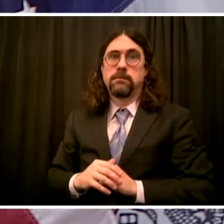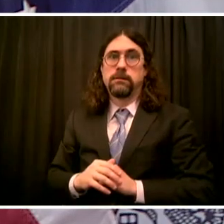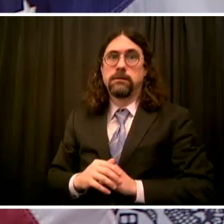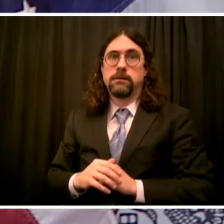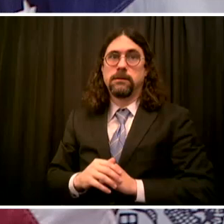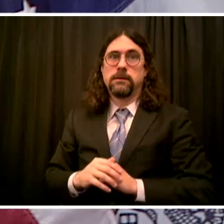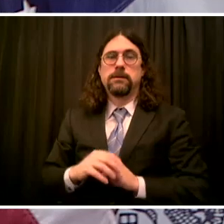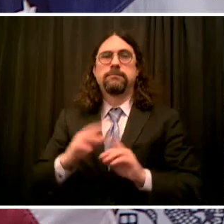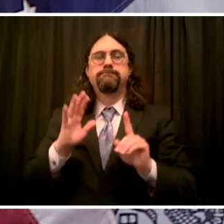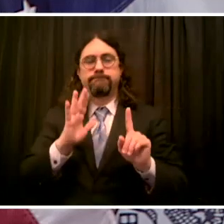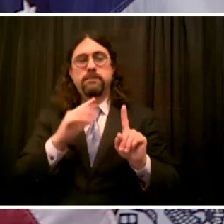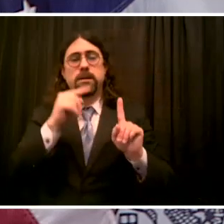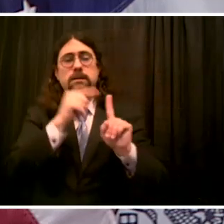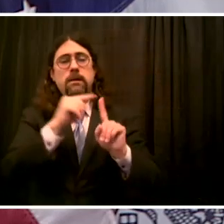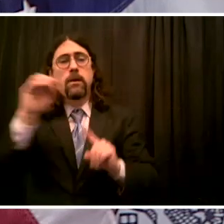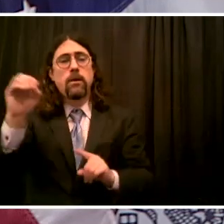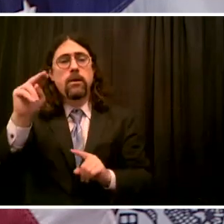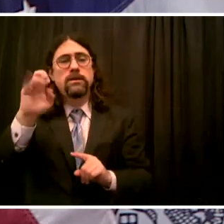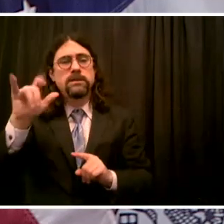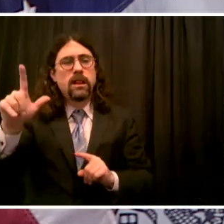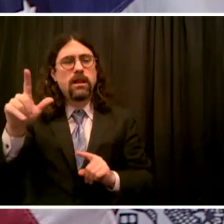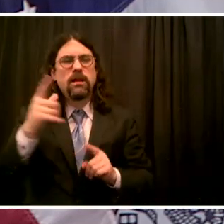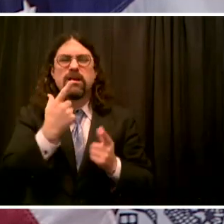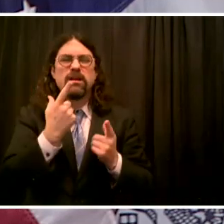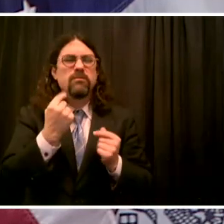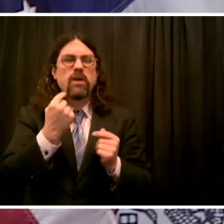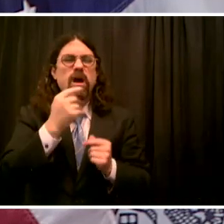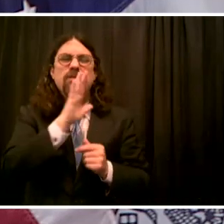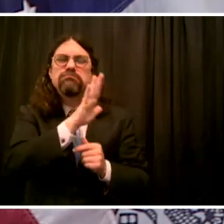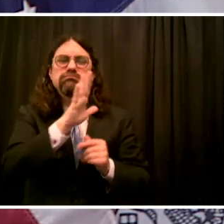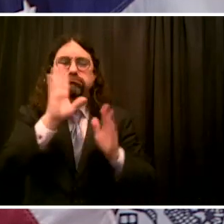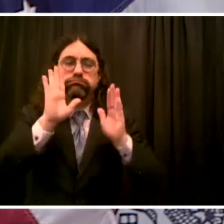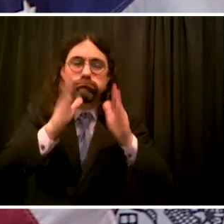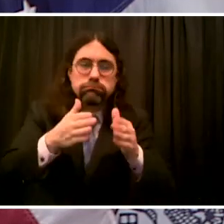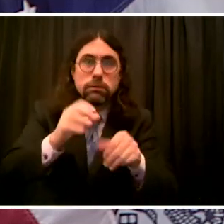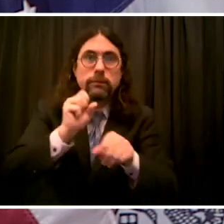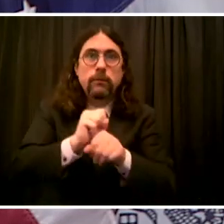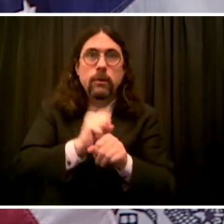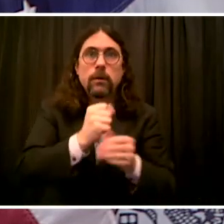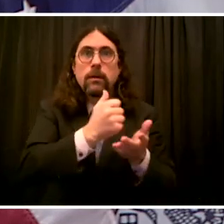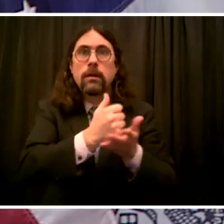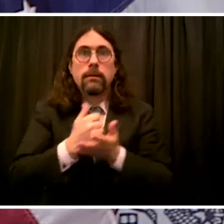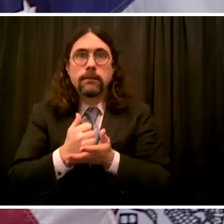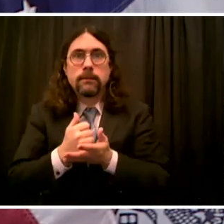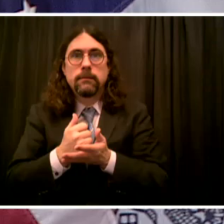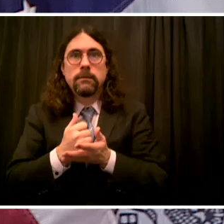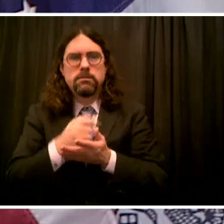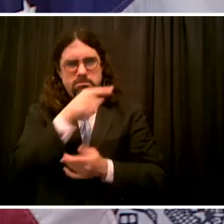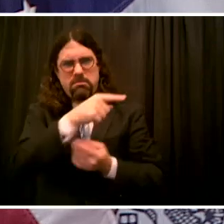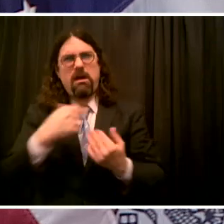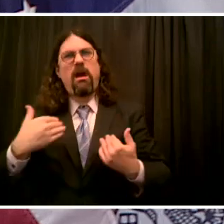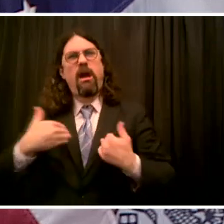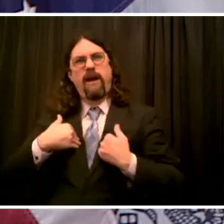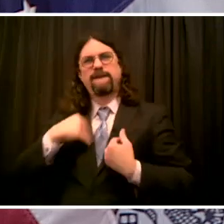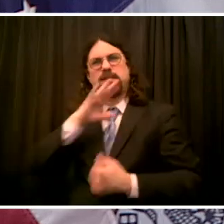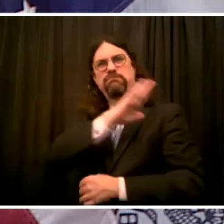TO BE DOING IN TERMS OF HIS LROE,E W'LL HAVE MORE IN THE COMING DAYS. AGAIN, THAT T'SHE